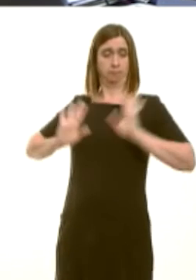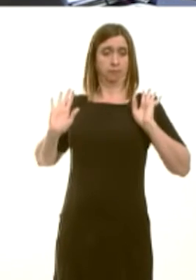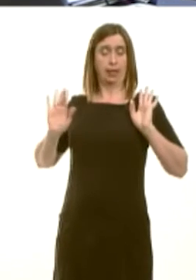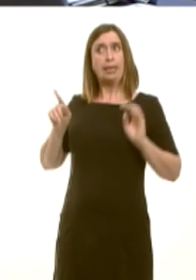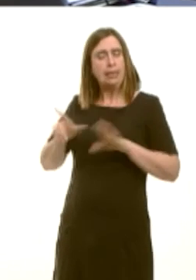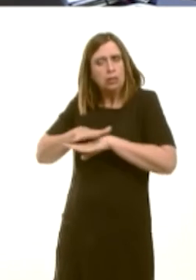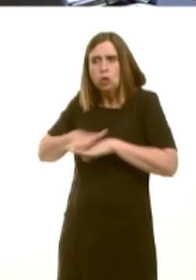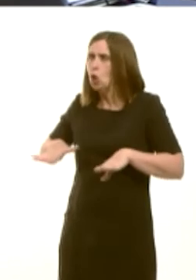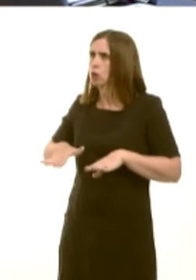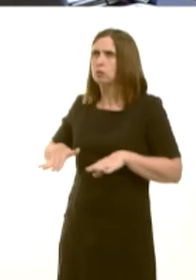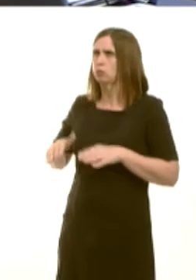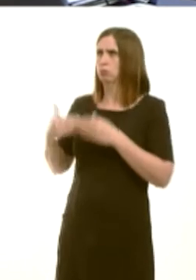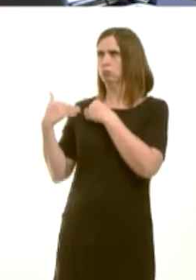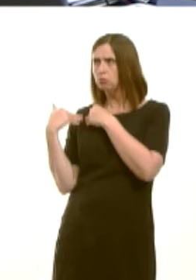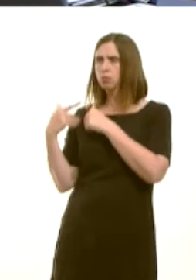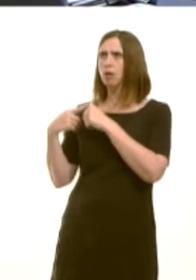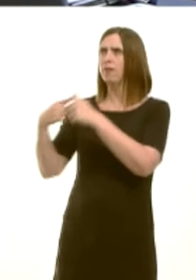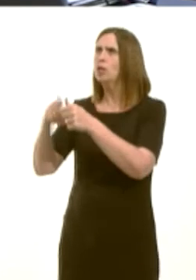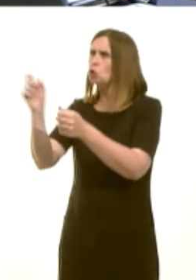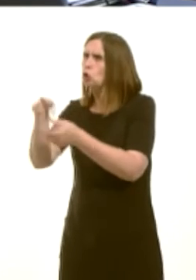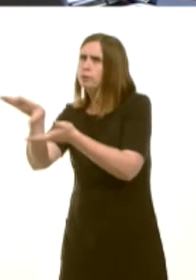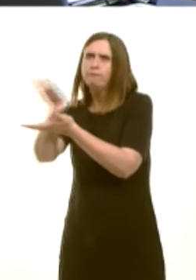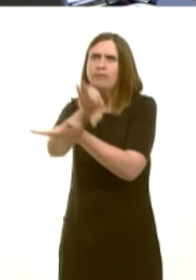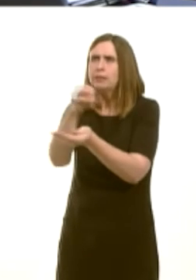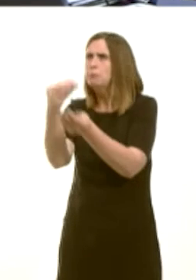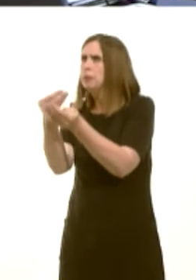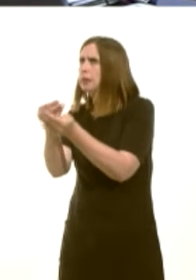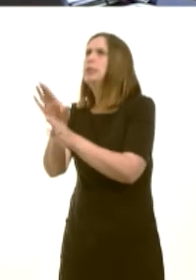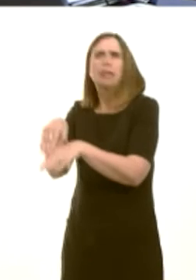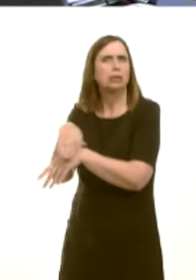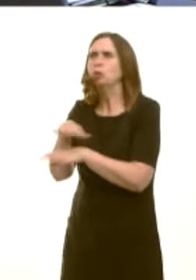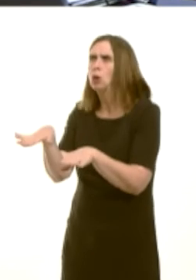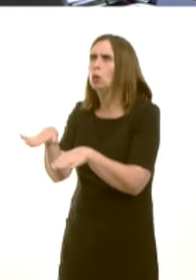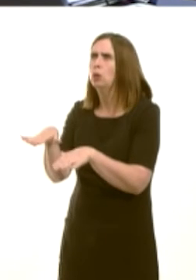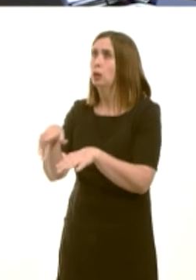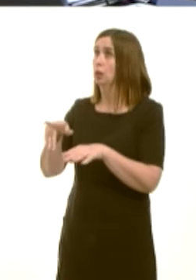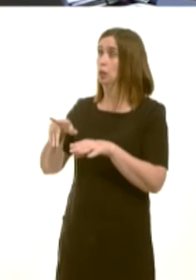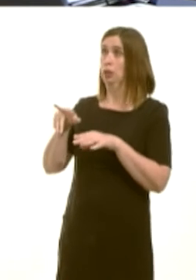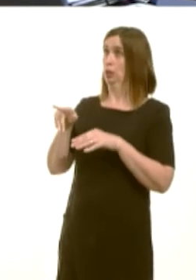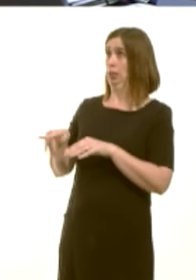advice in terms of whether to invest or not in any particular company. Bearing in mind